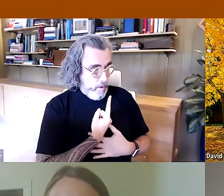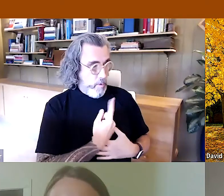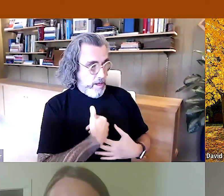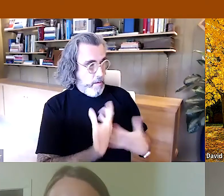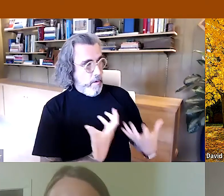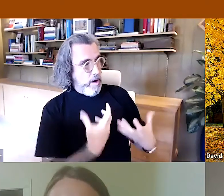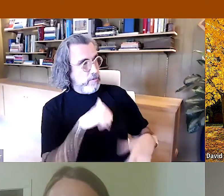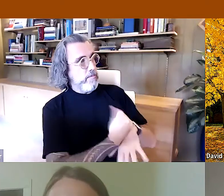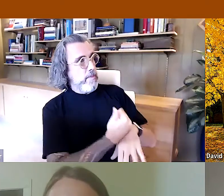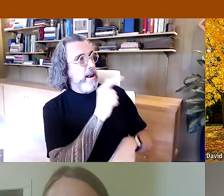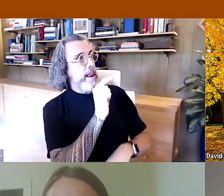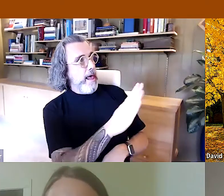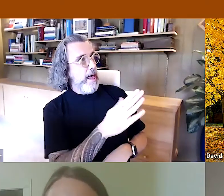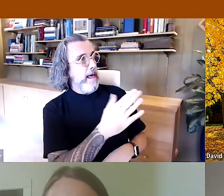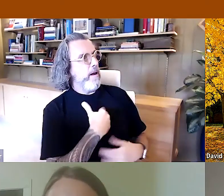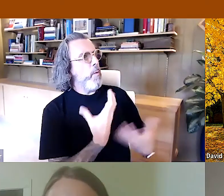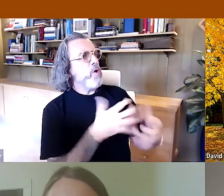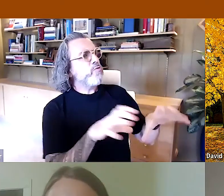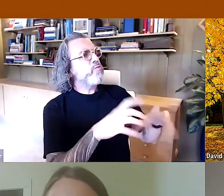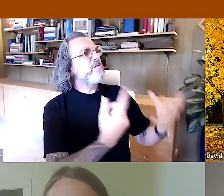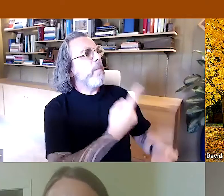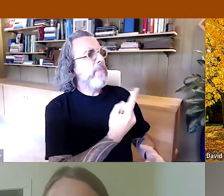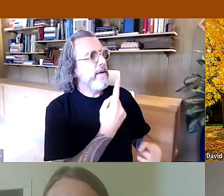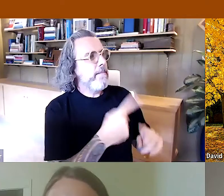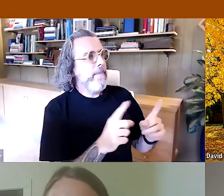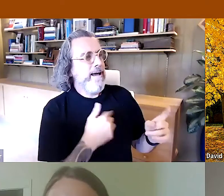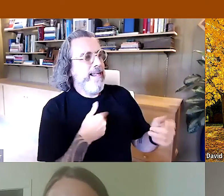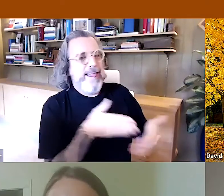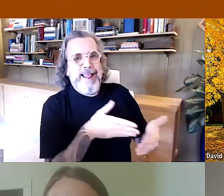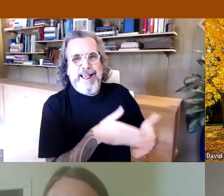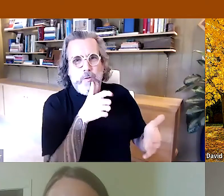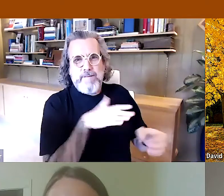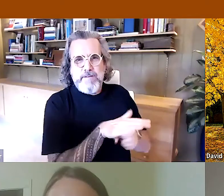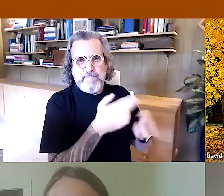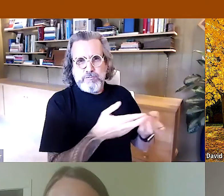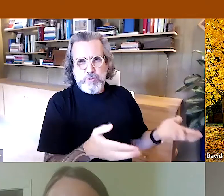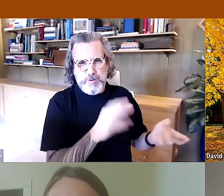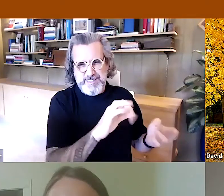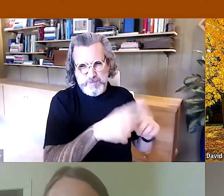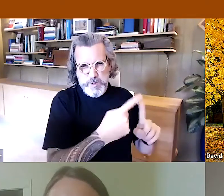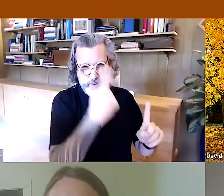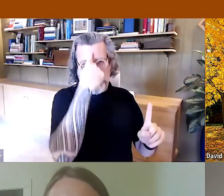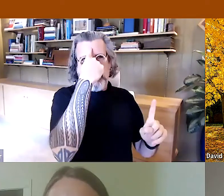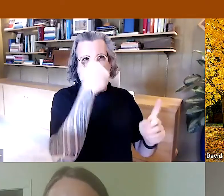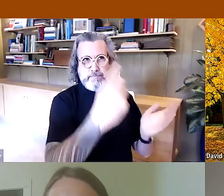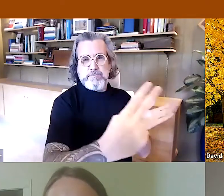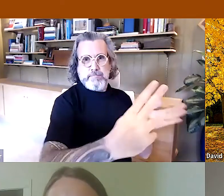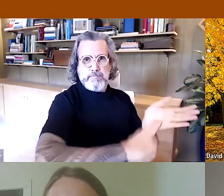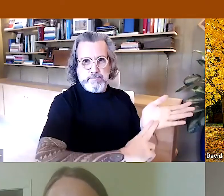but it also expands your team and your network. And also, you know, maybe if you're wanting